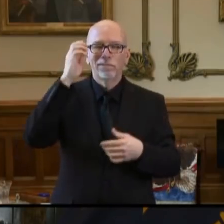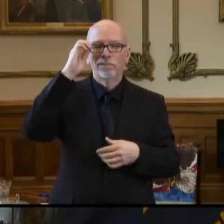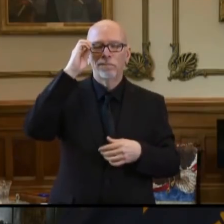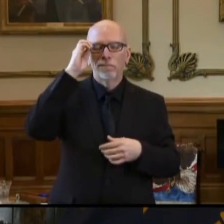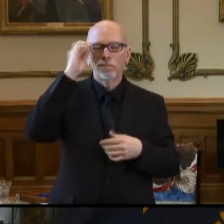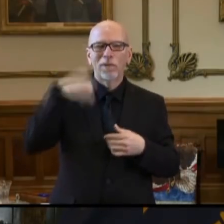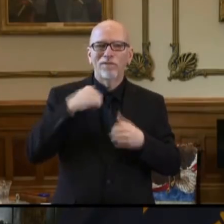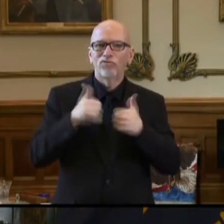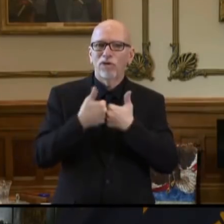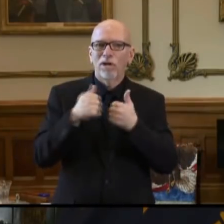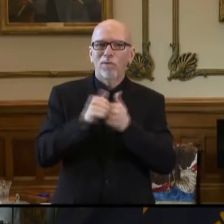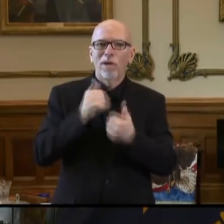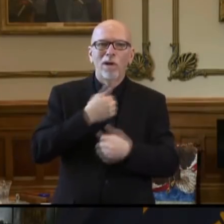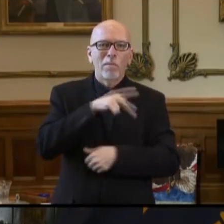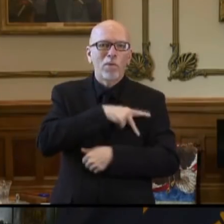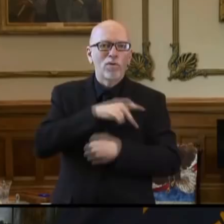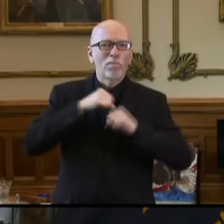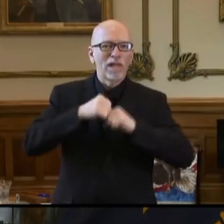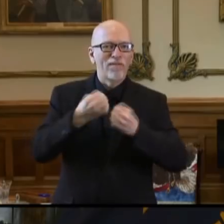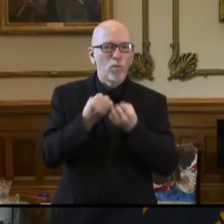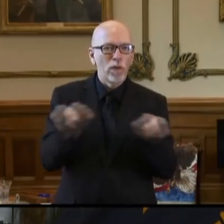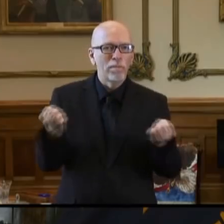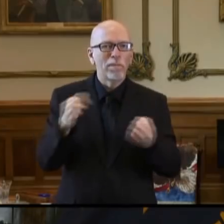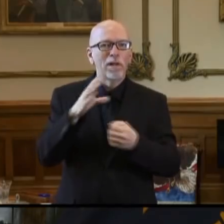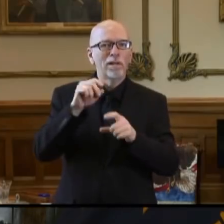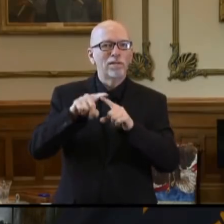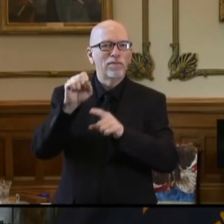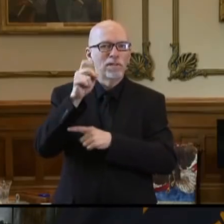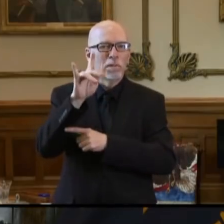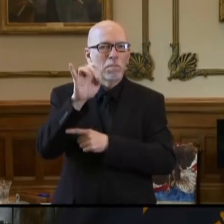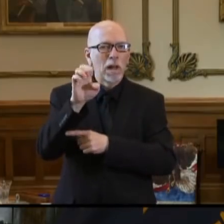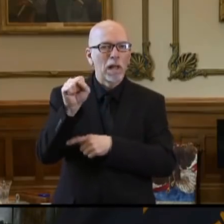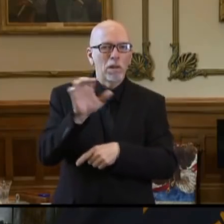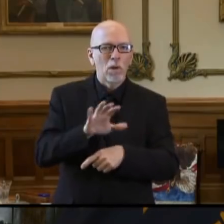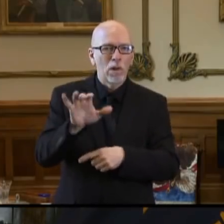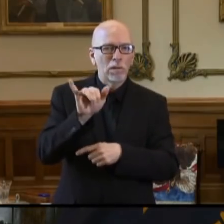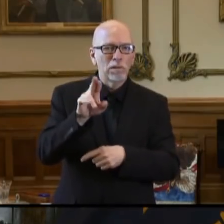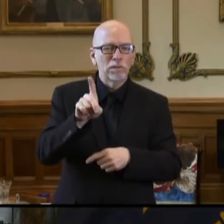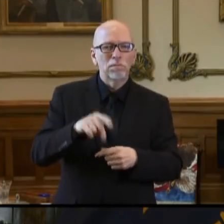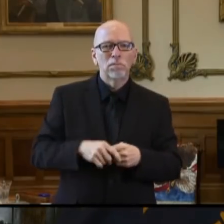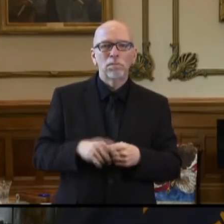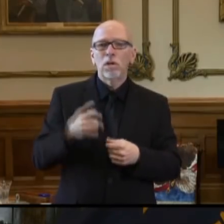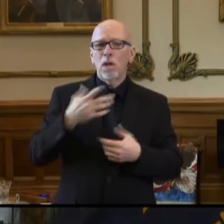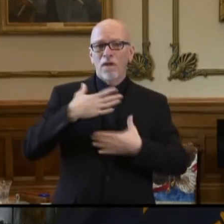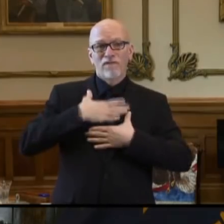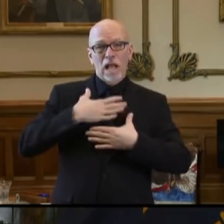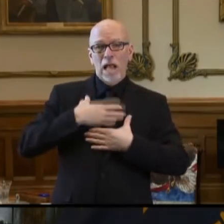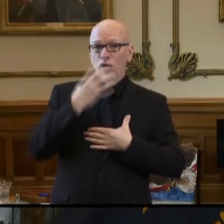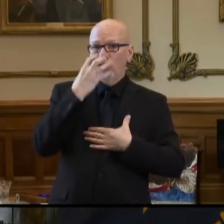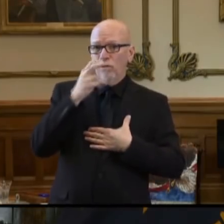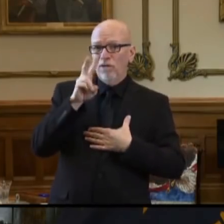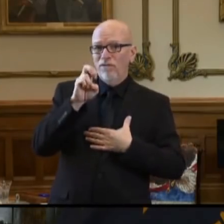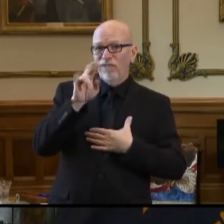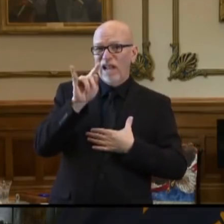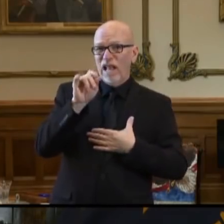SUPPLIES. YOU'VE HEARD PLENTY ABOUT THAT FROM THIS TEAM. AND THE CHALLENGES WITH PERSONAL PROTECTIVE EQUIPMENT AND ALL OF